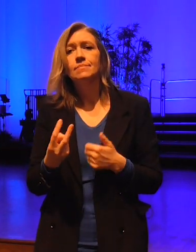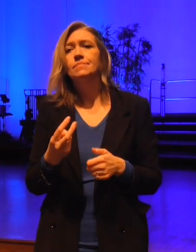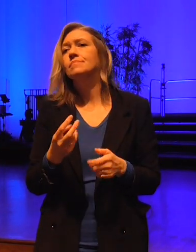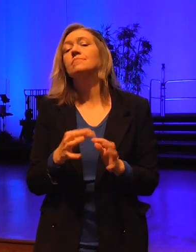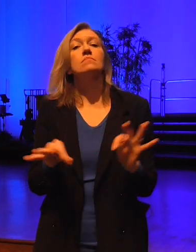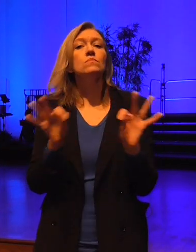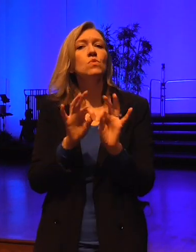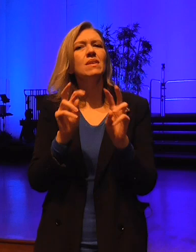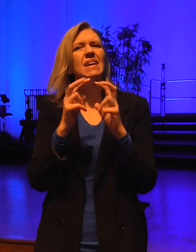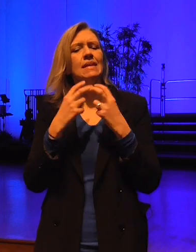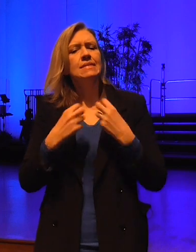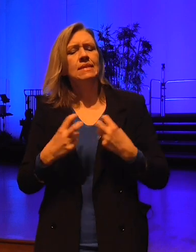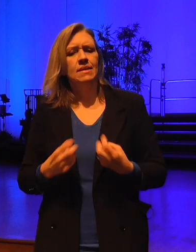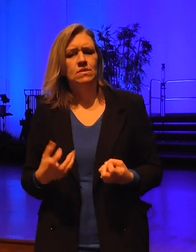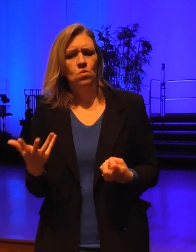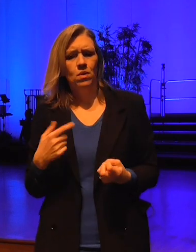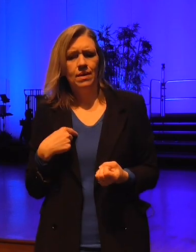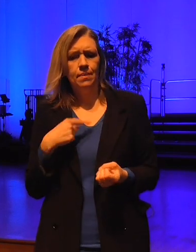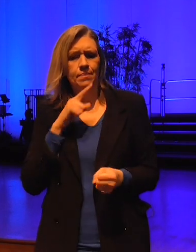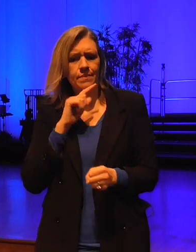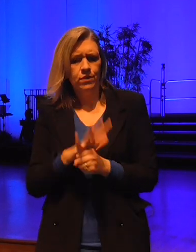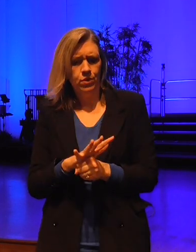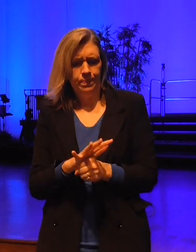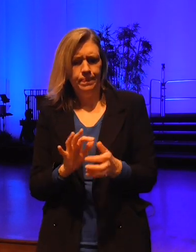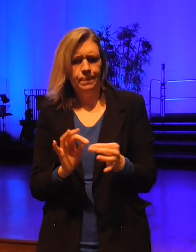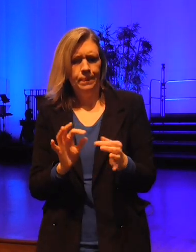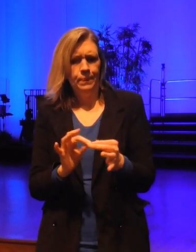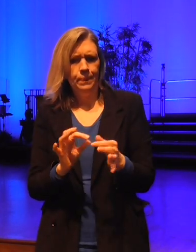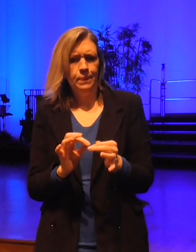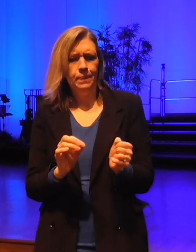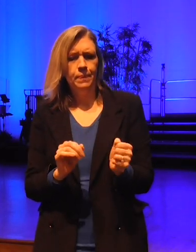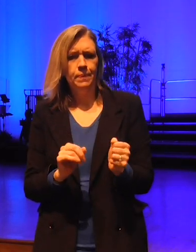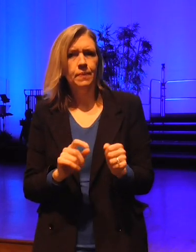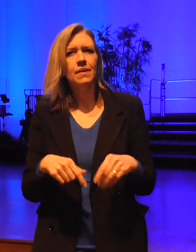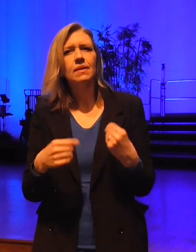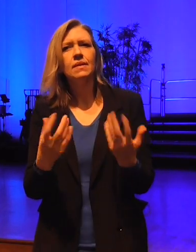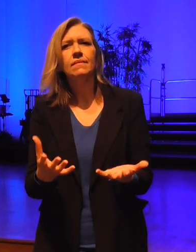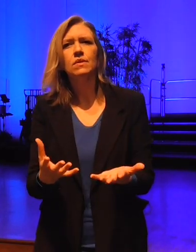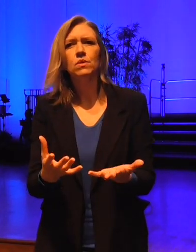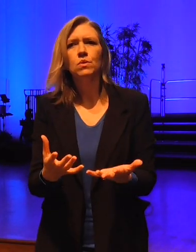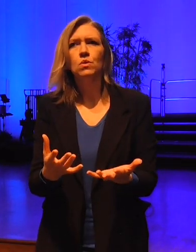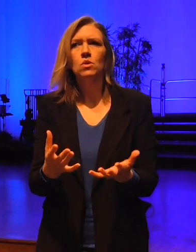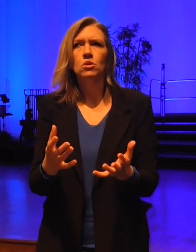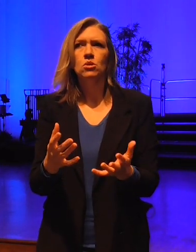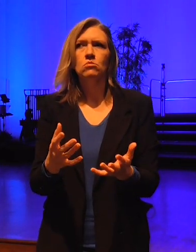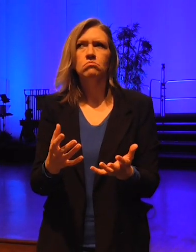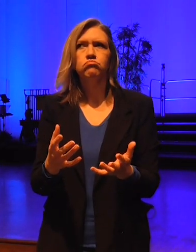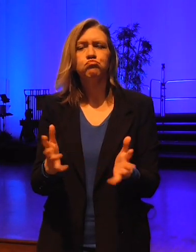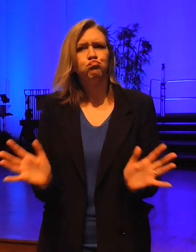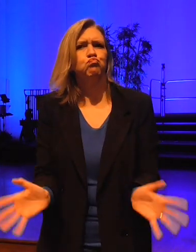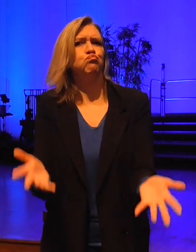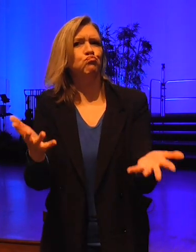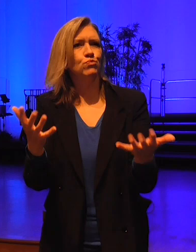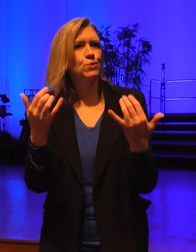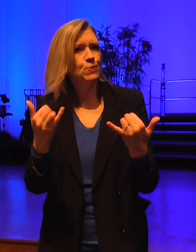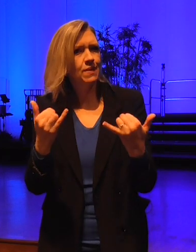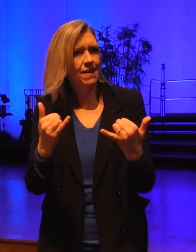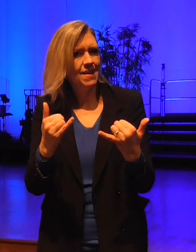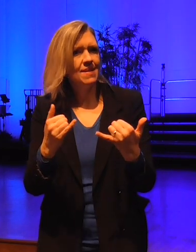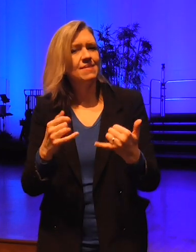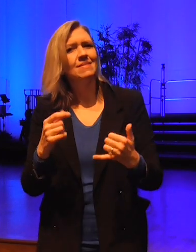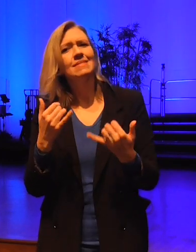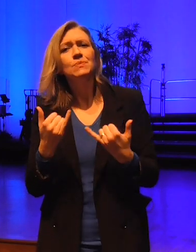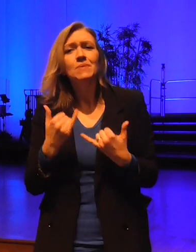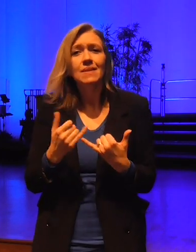affirming I give you the charge today to sometime today or sometime this week uh take out a piece